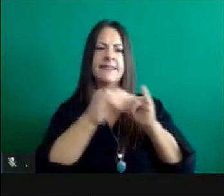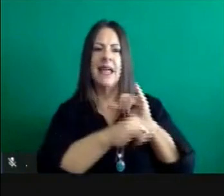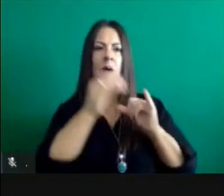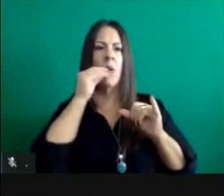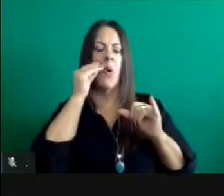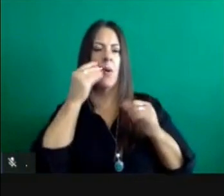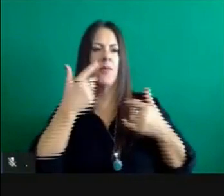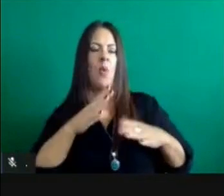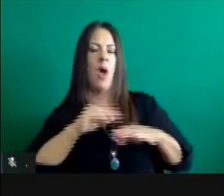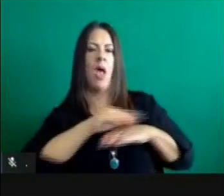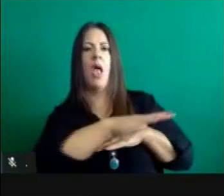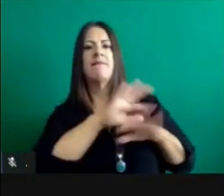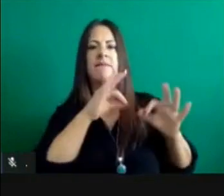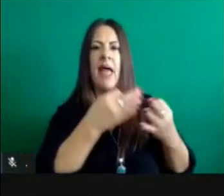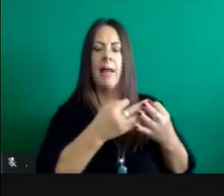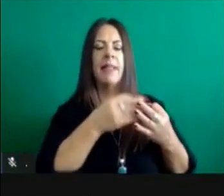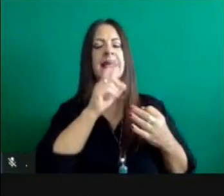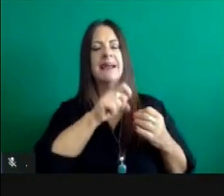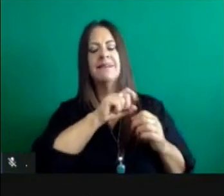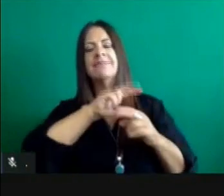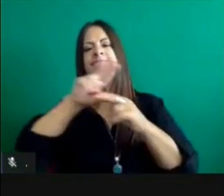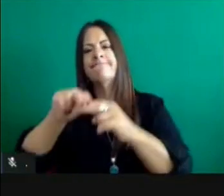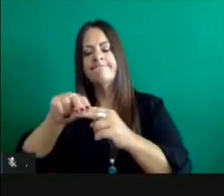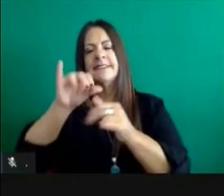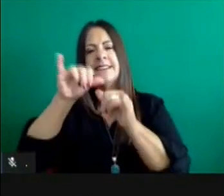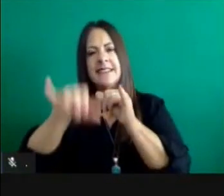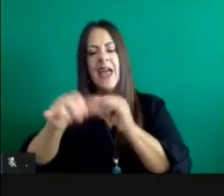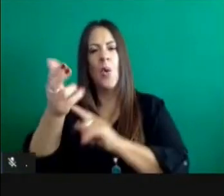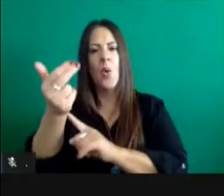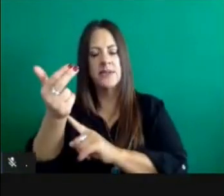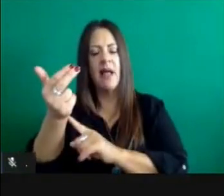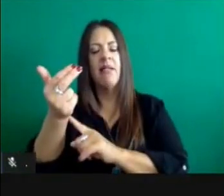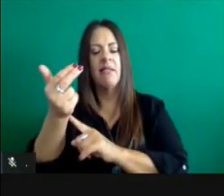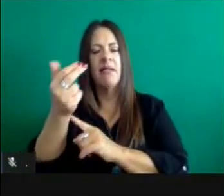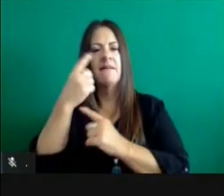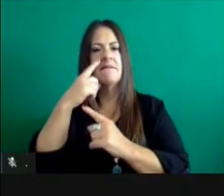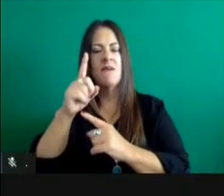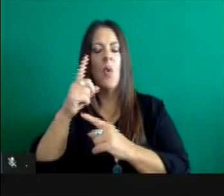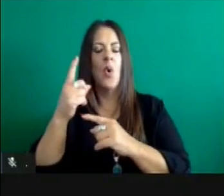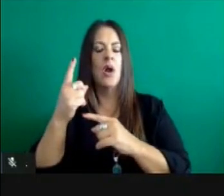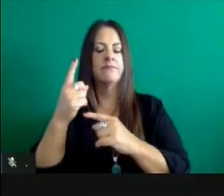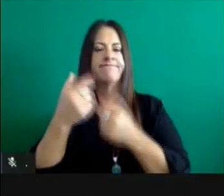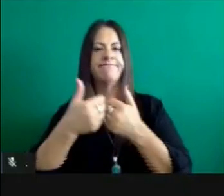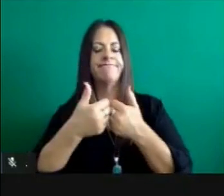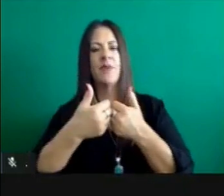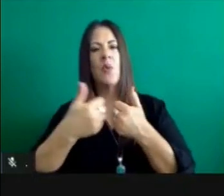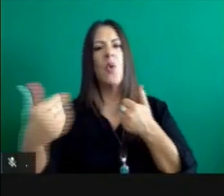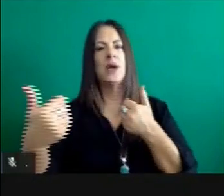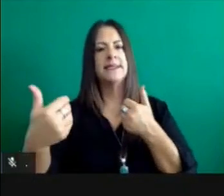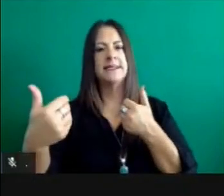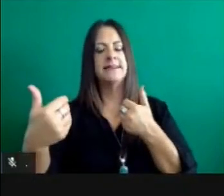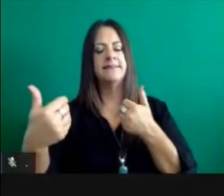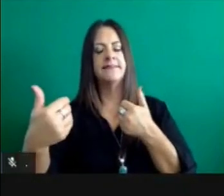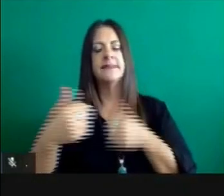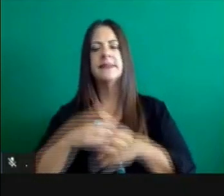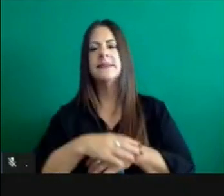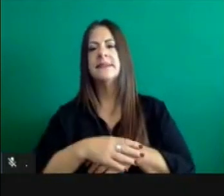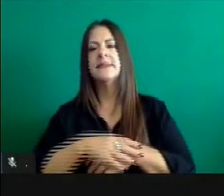TO YOU QUITE A BIT ABOUT THE NEED TO QUARANTINE AND ISOLATE. WE HAVE HAD COUNTIES ACROSS THE STATE USING HOTELS TO MAKE THIS